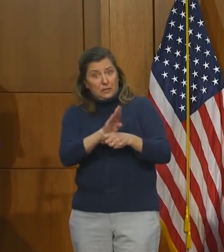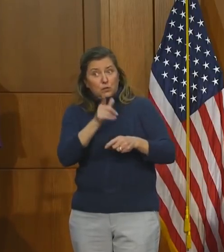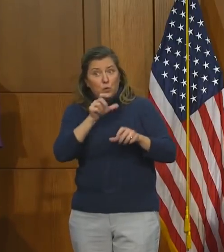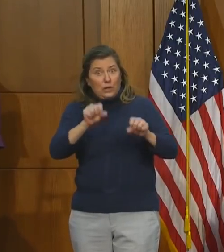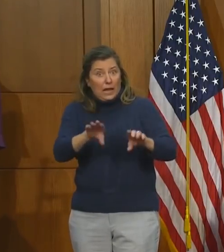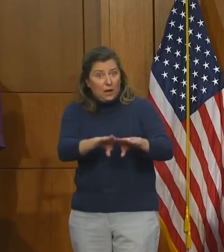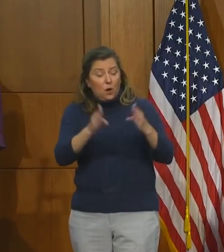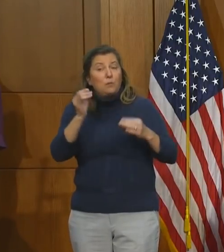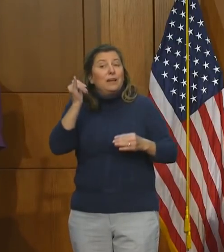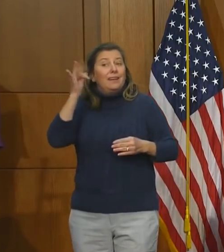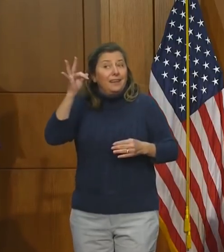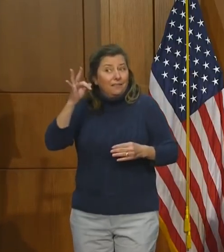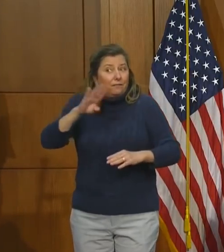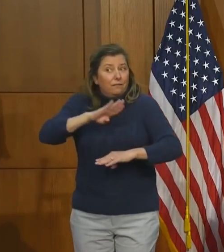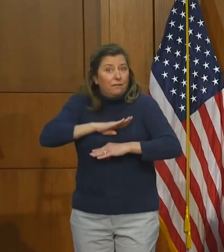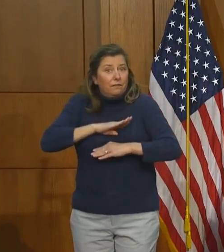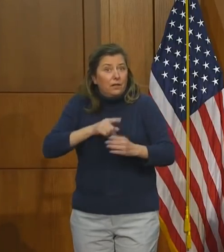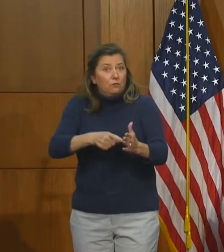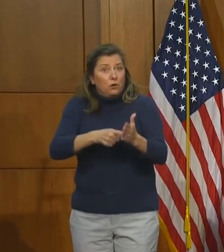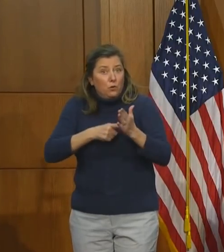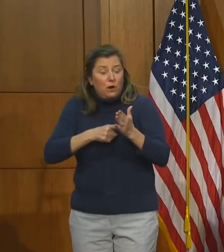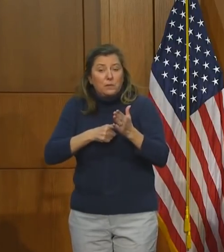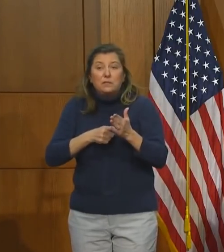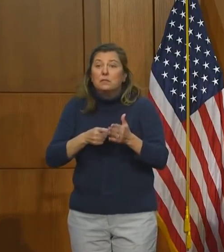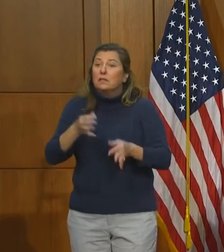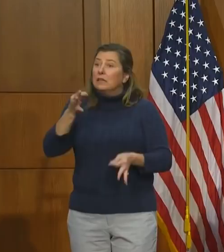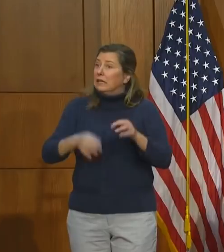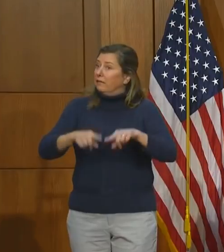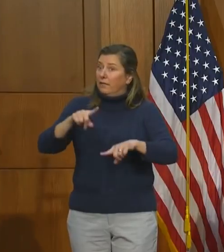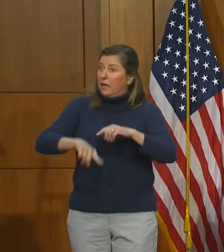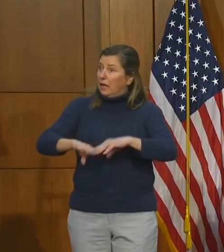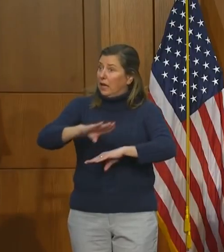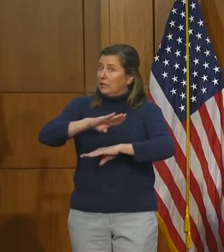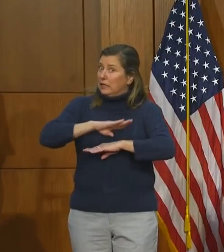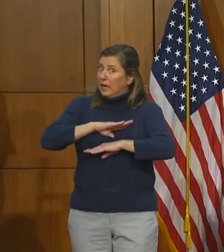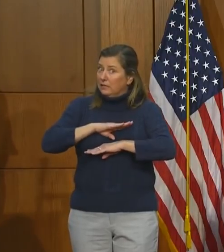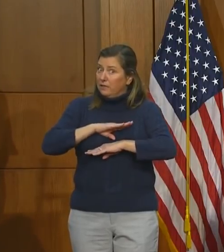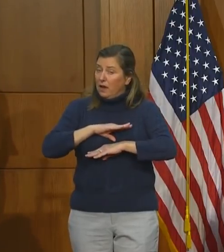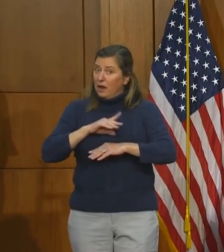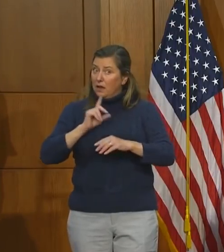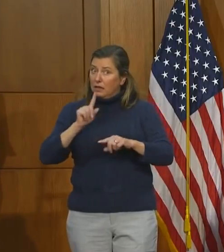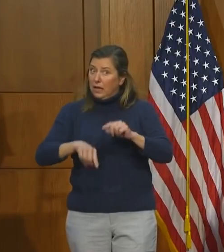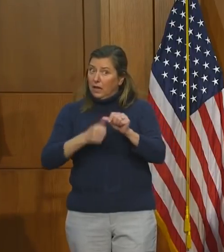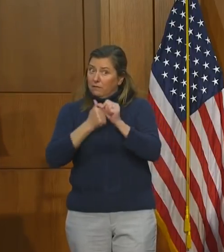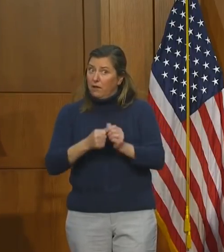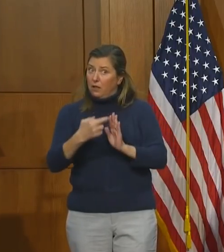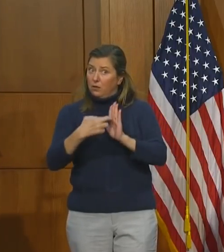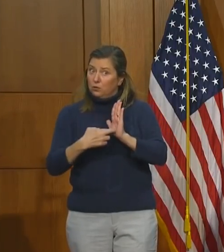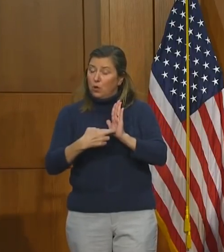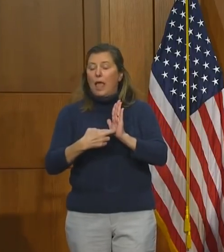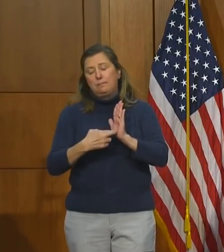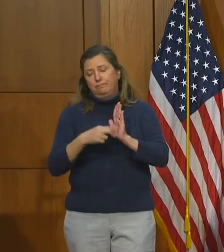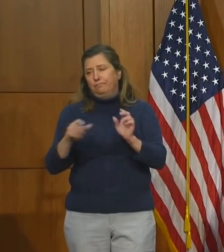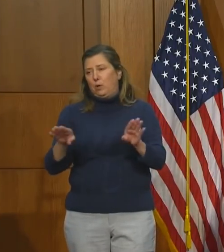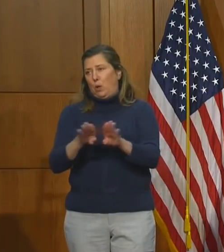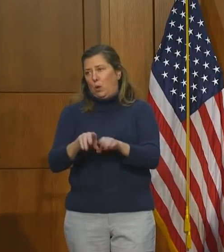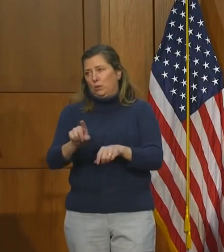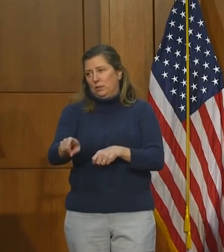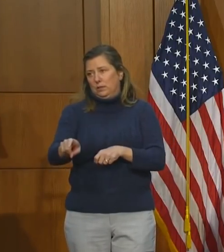EMPHASIZE THAT THE BUSINESS OPERATIONS LIST IT MAY OPEN IF THEY MEET THE REQUIREMENTS IF